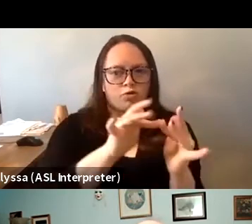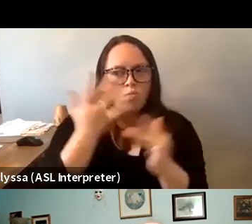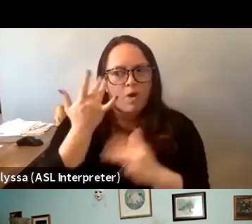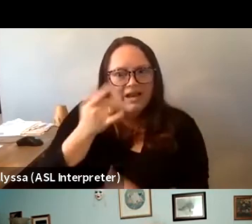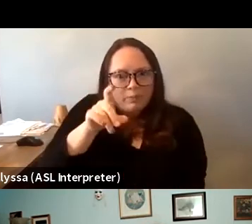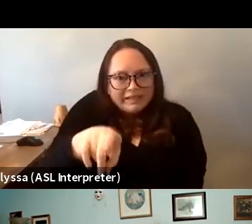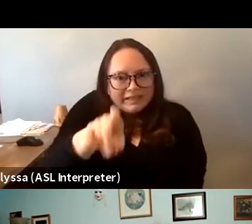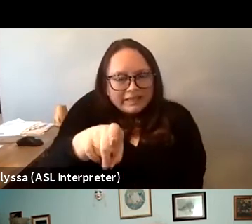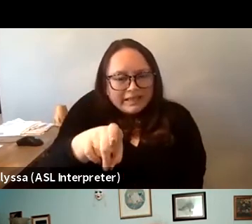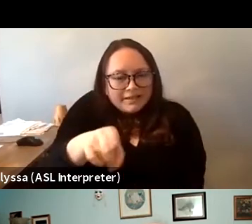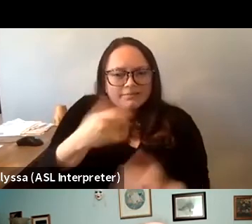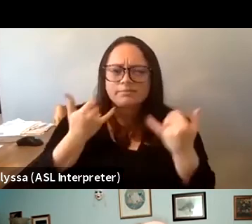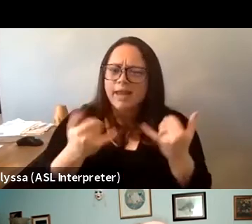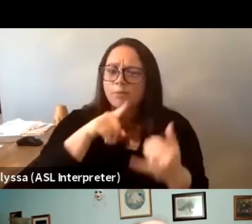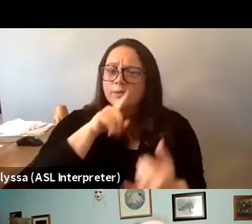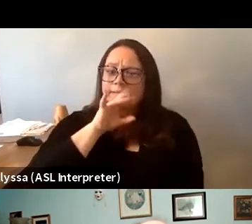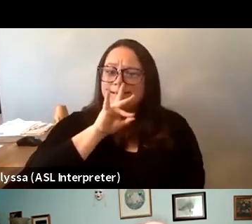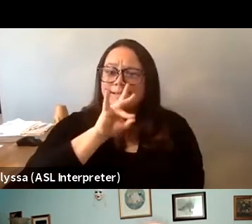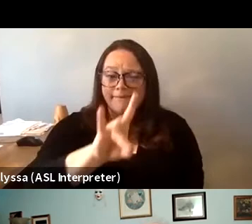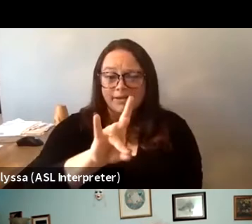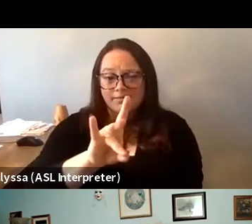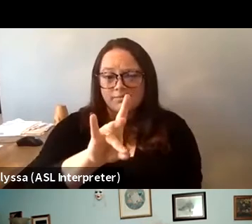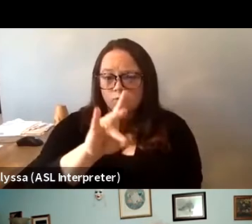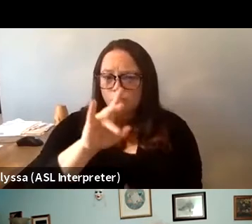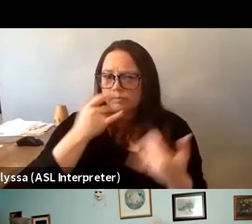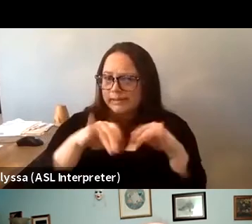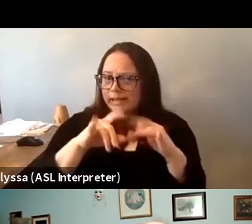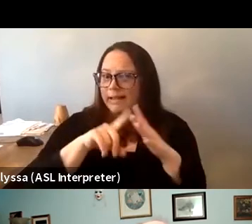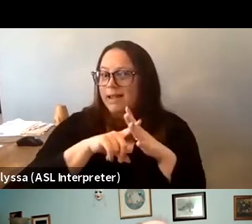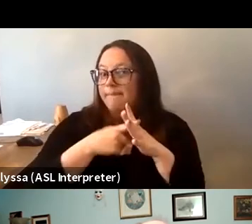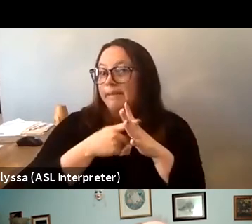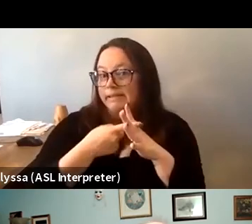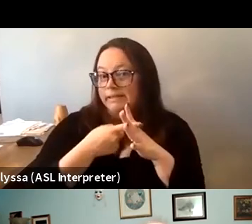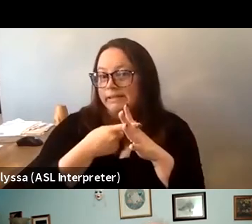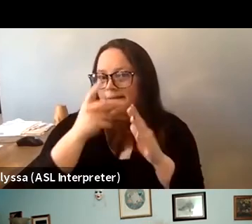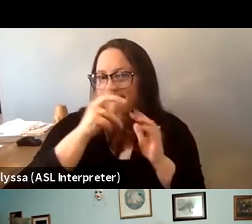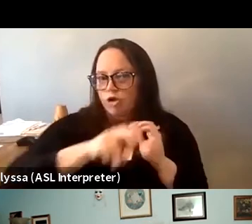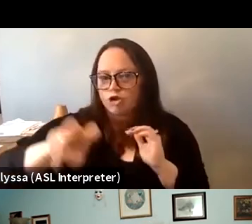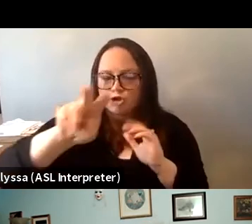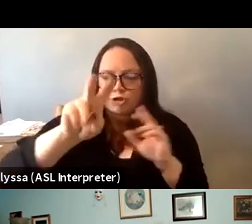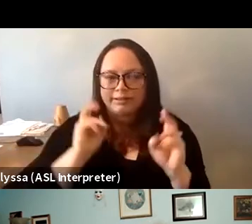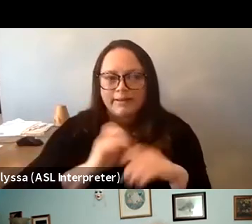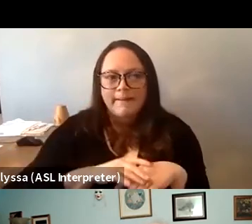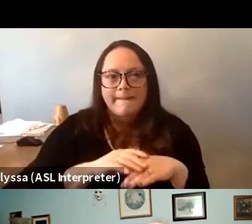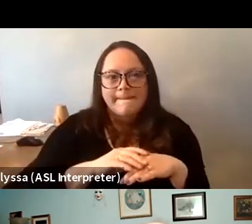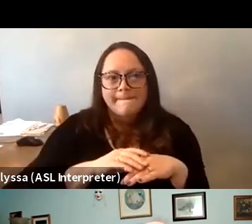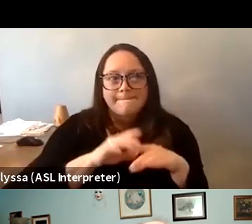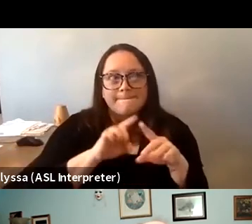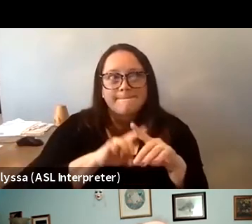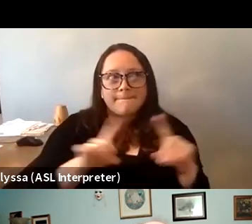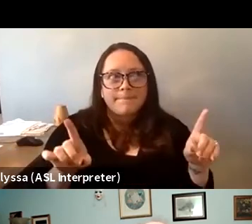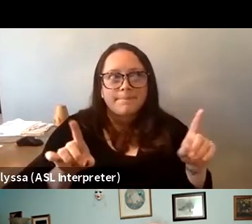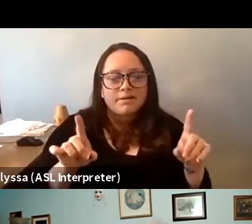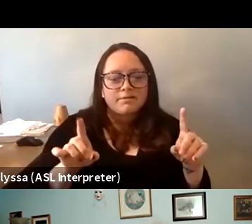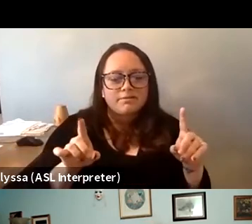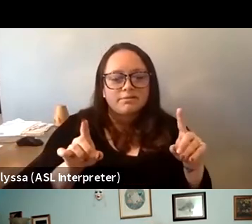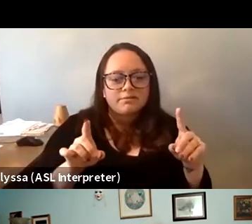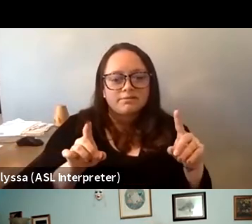in at the start of our journey. But um, it's, it's also getting